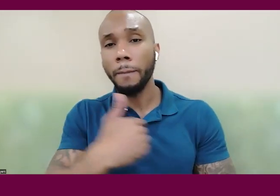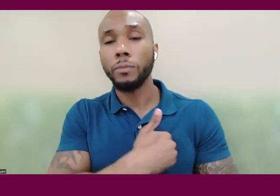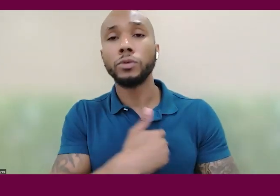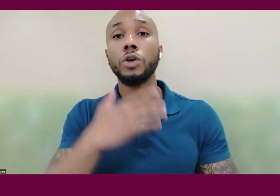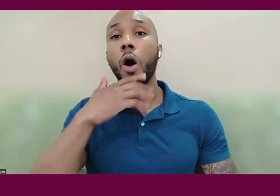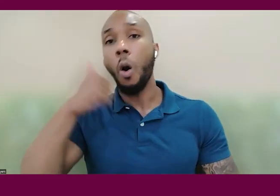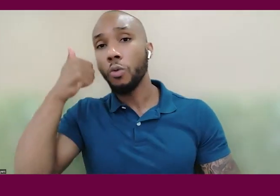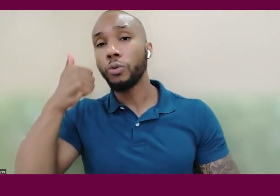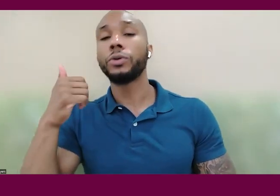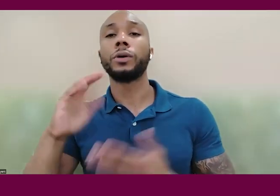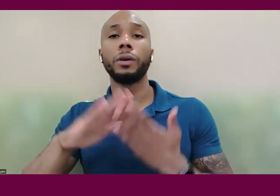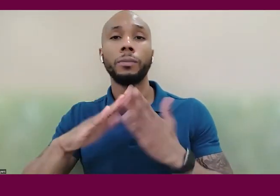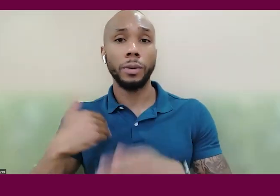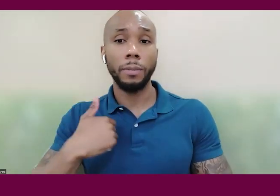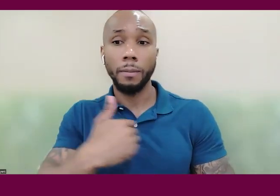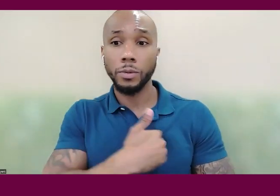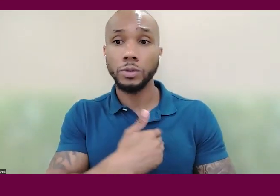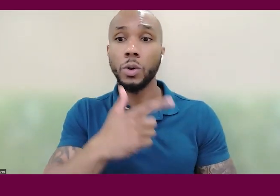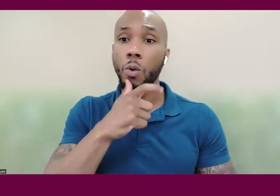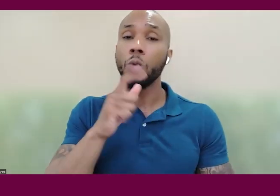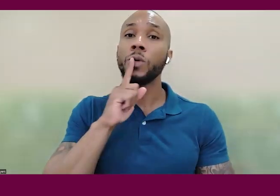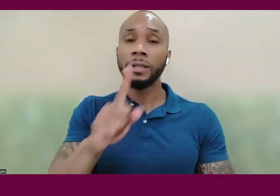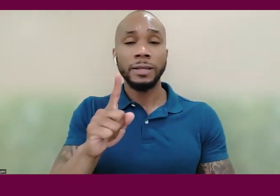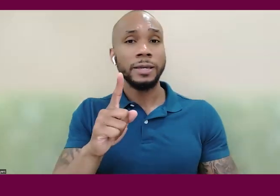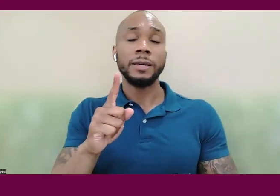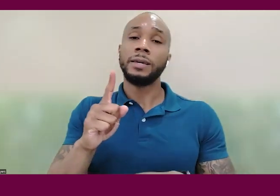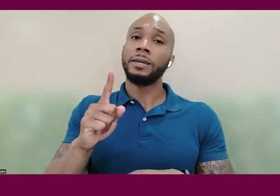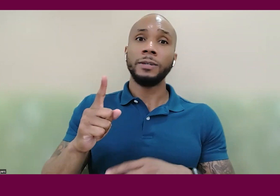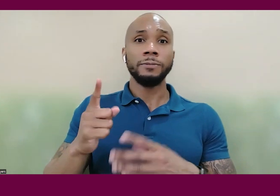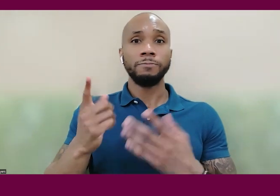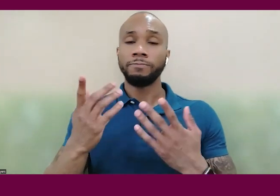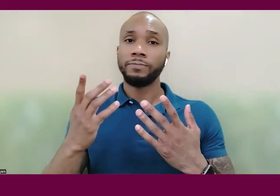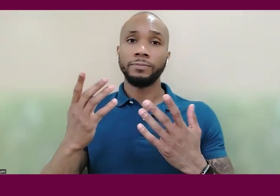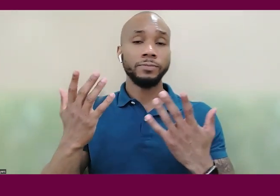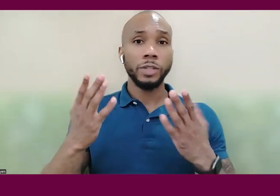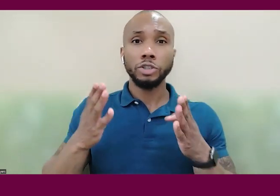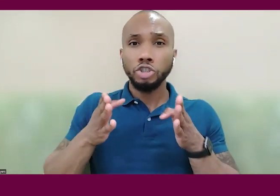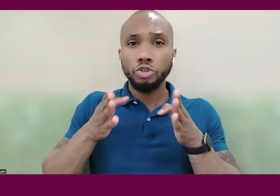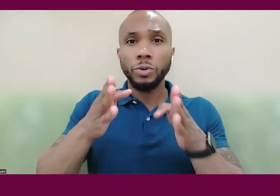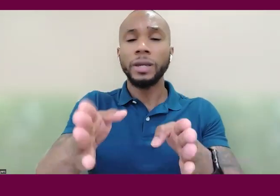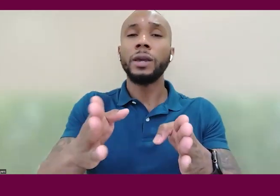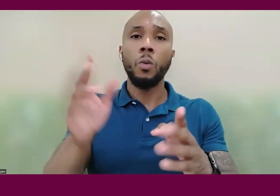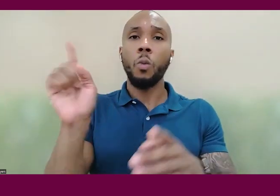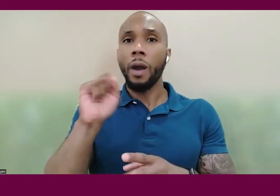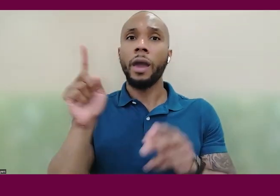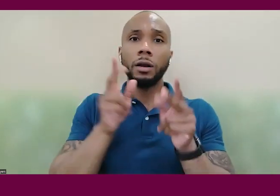older community members that took a very major street where a lot of trucks go really, really fast.